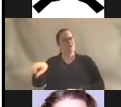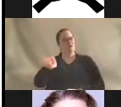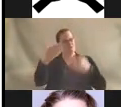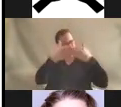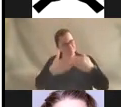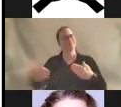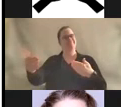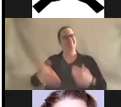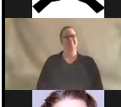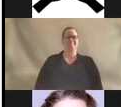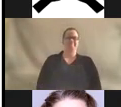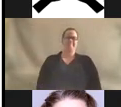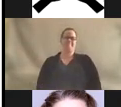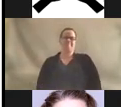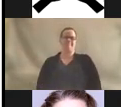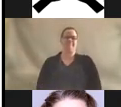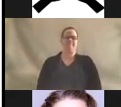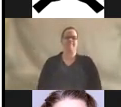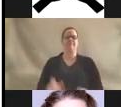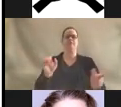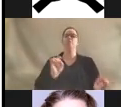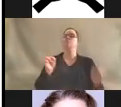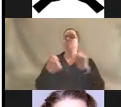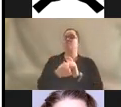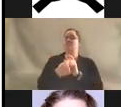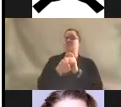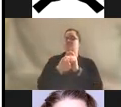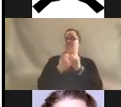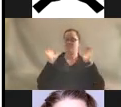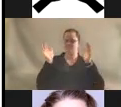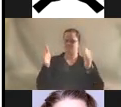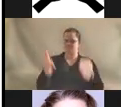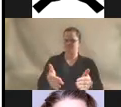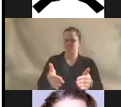So, changing gears, let's talk about policy.